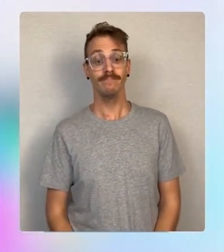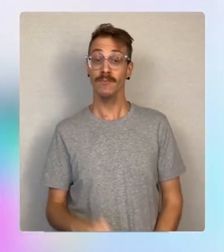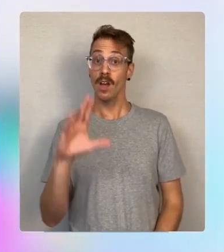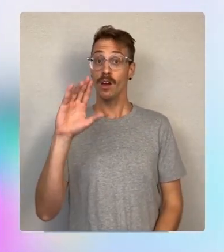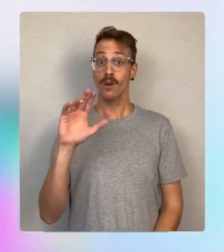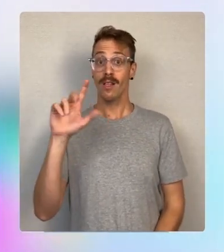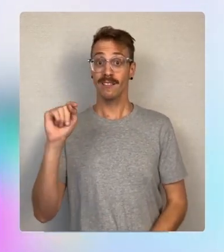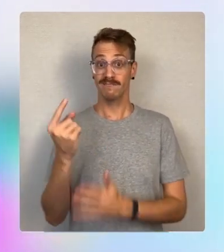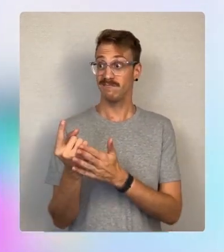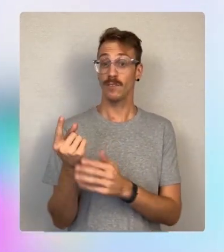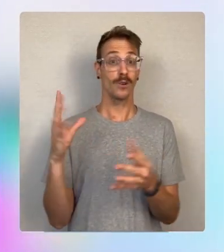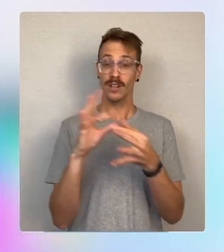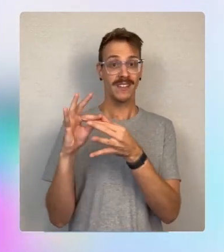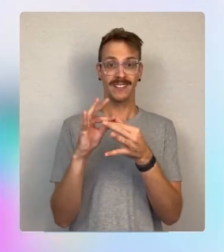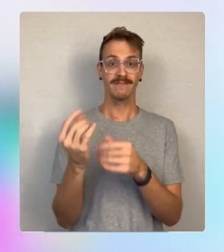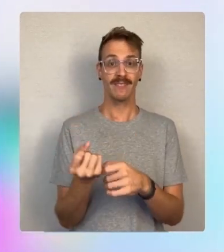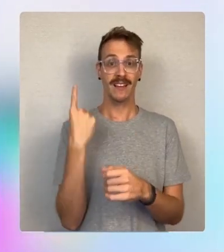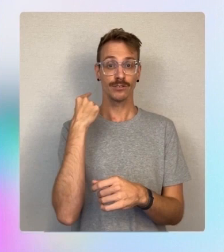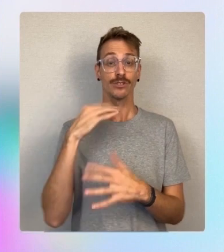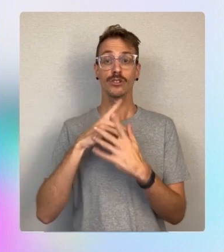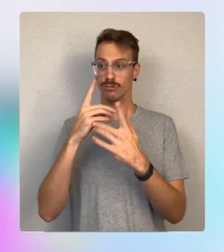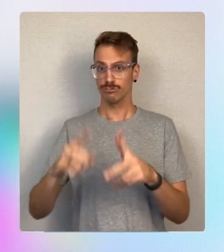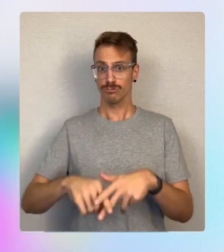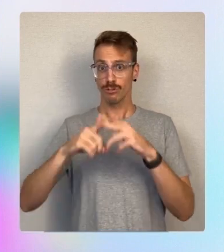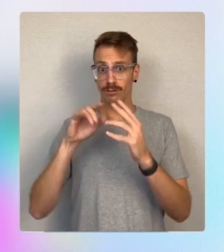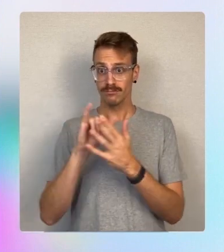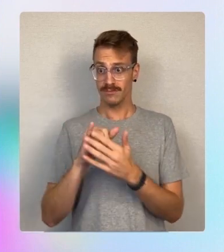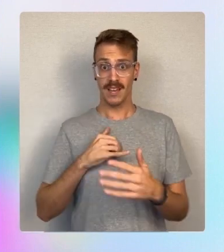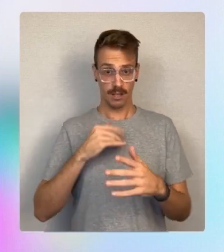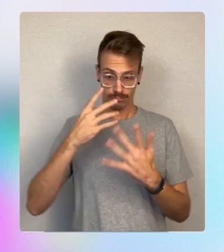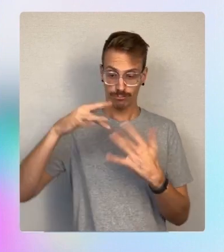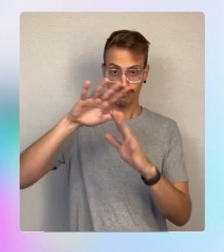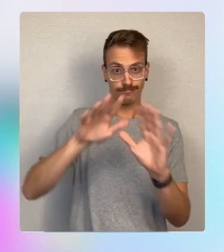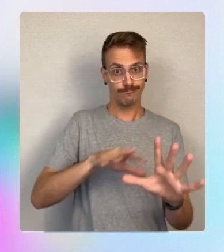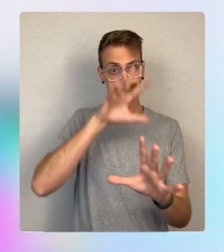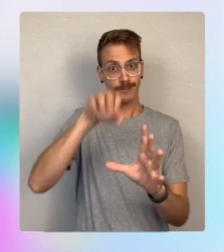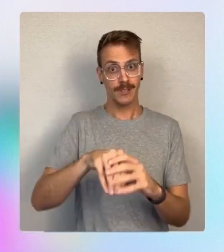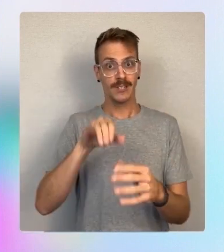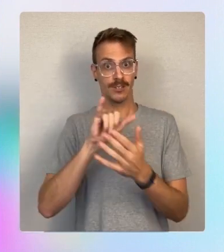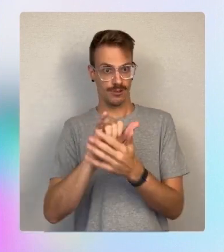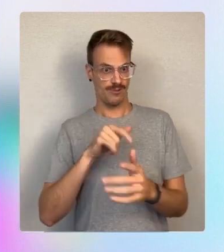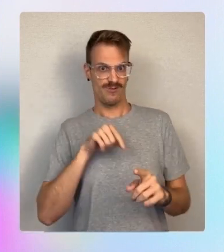we began the journey into Mixed Reality when we released Presence Platform.